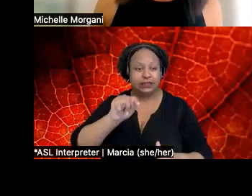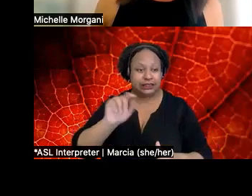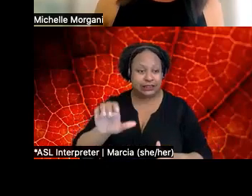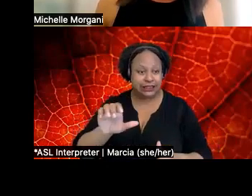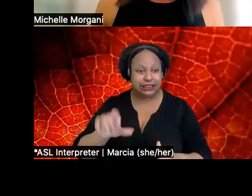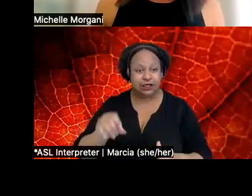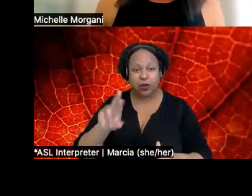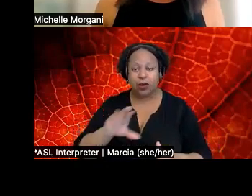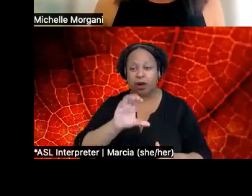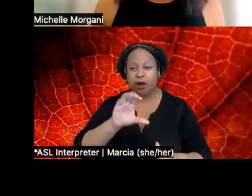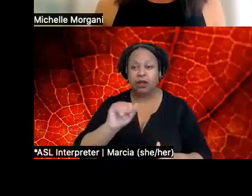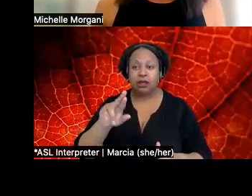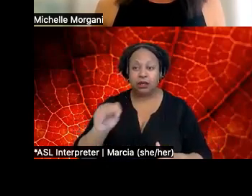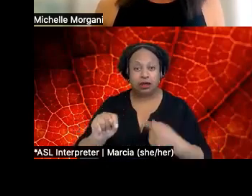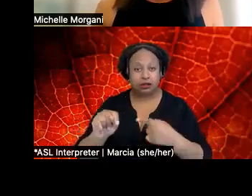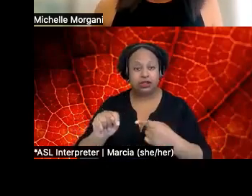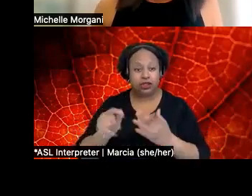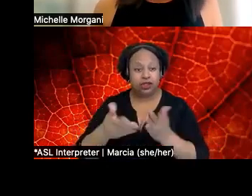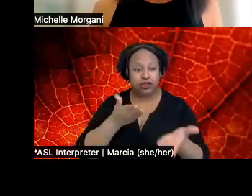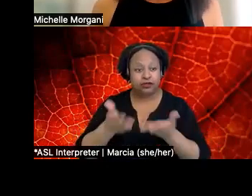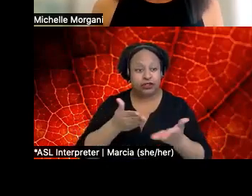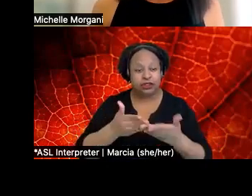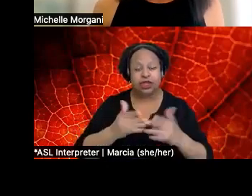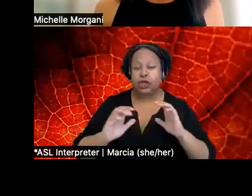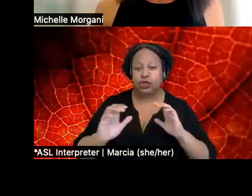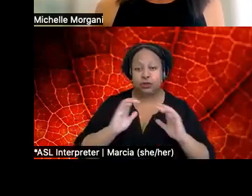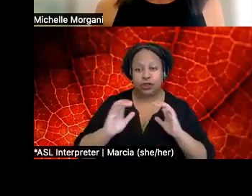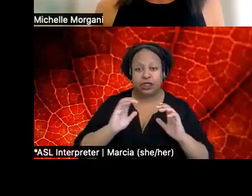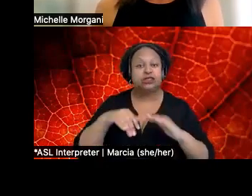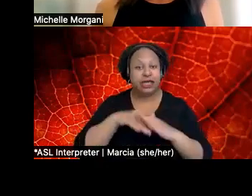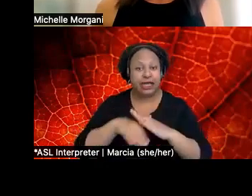services, which is communication, access, real-time translation.